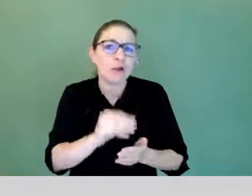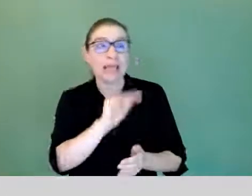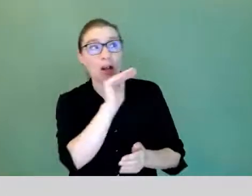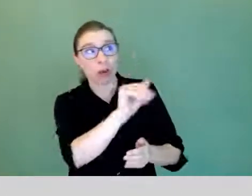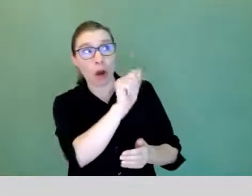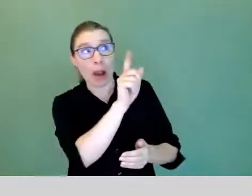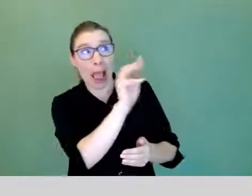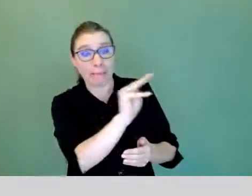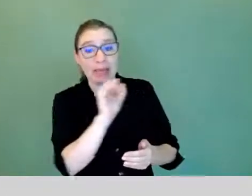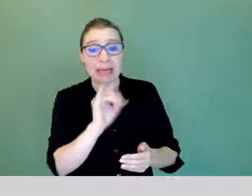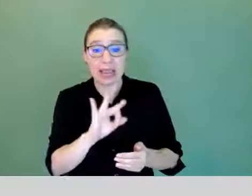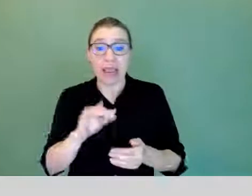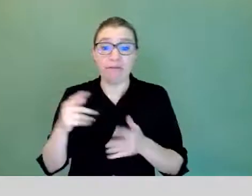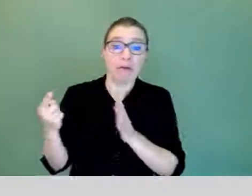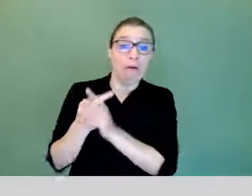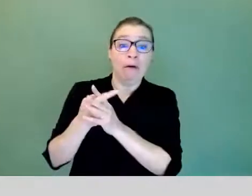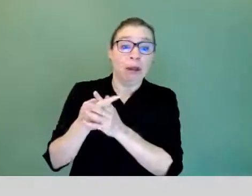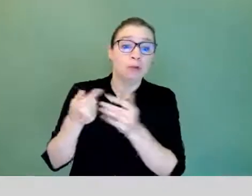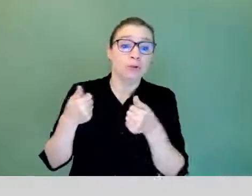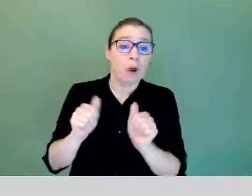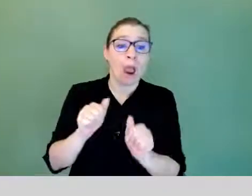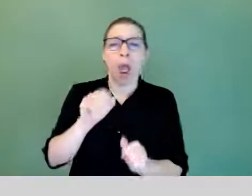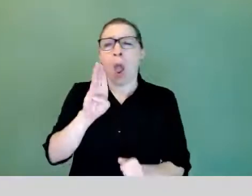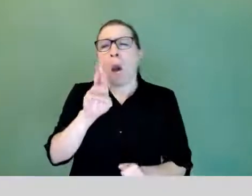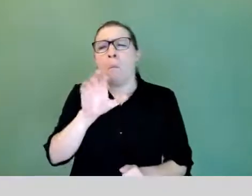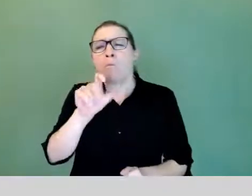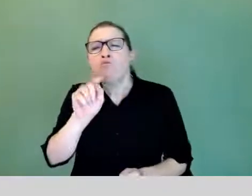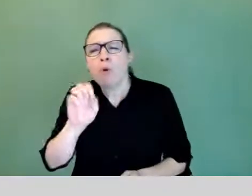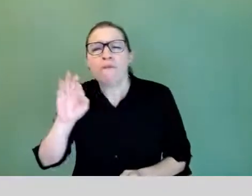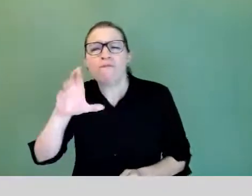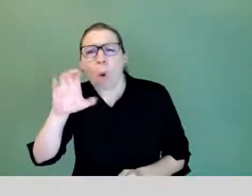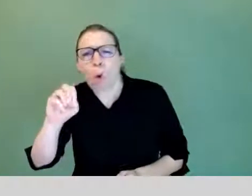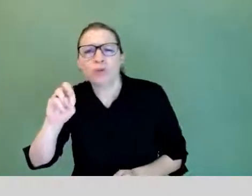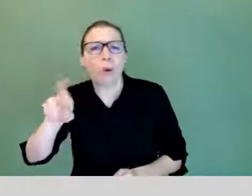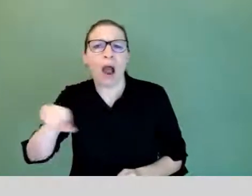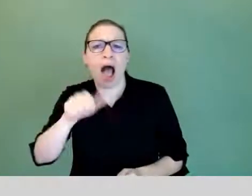when credentials stuffing, brute force or other attacks detected.